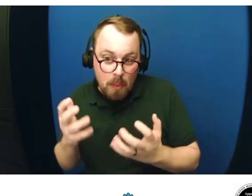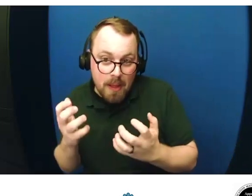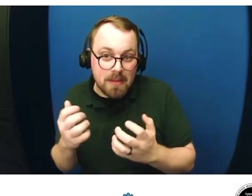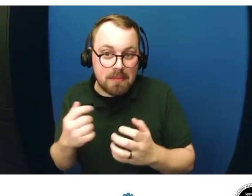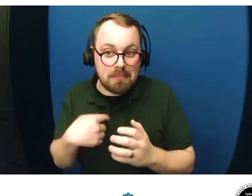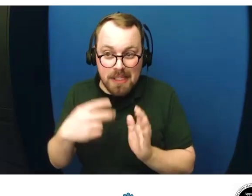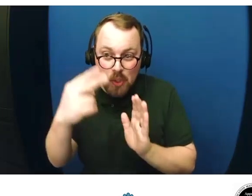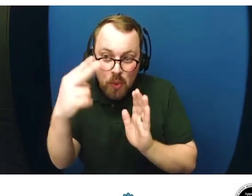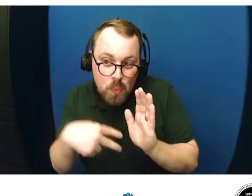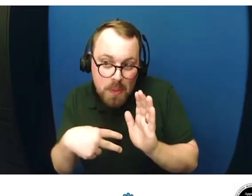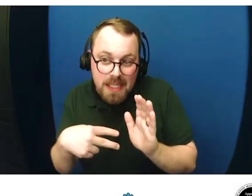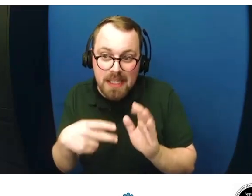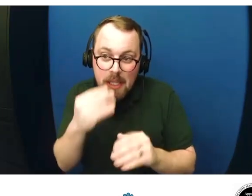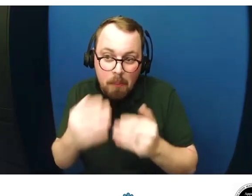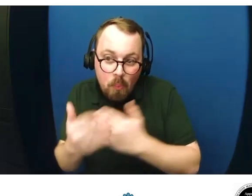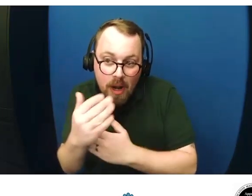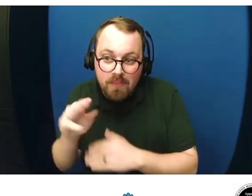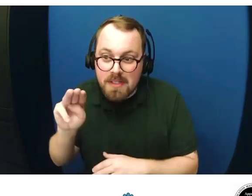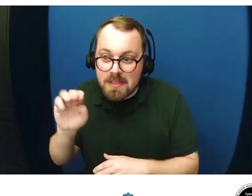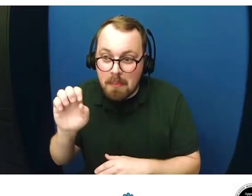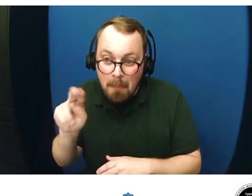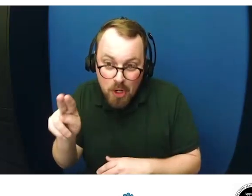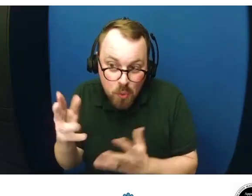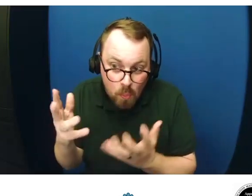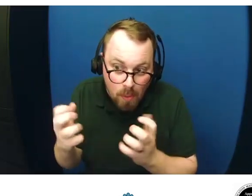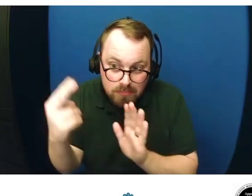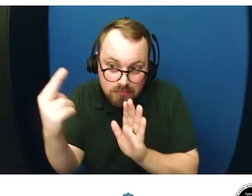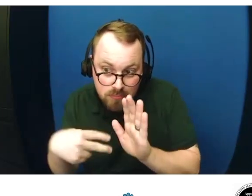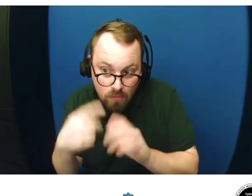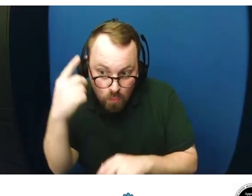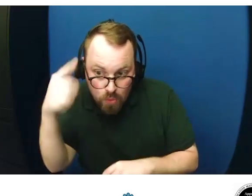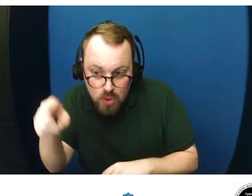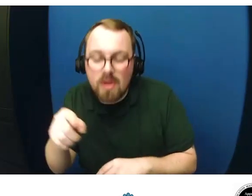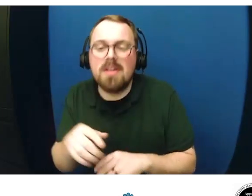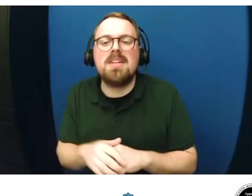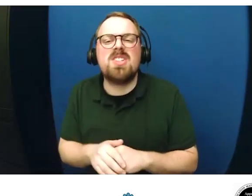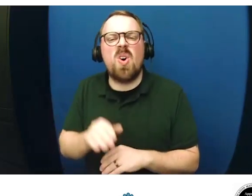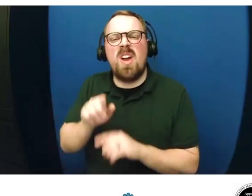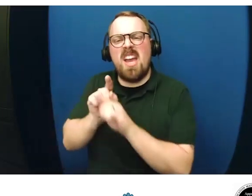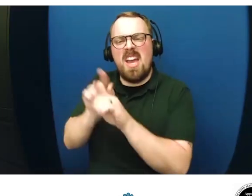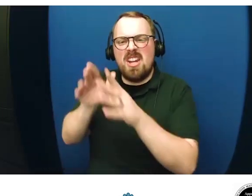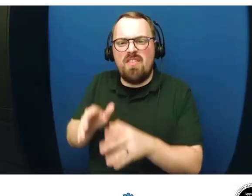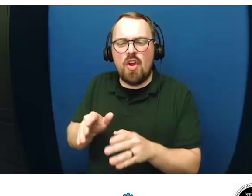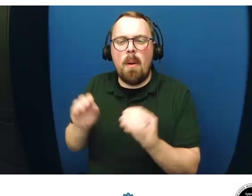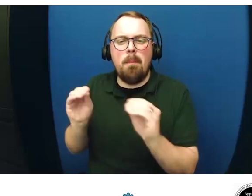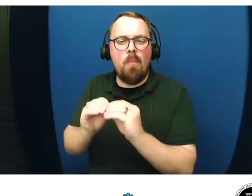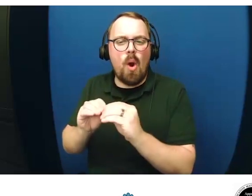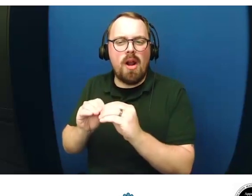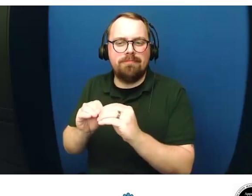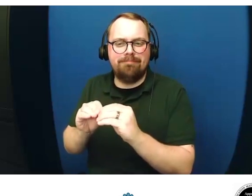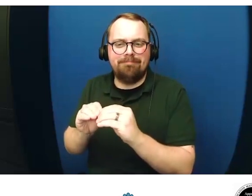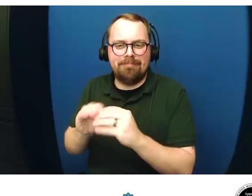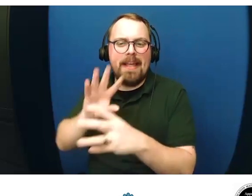like me to read you the breakfast menu?" and be able to do a little more intervention